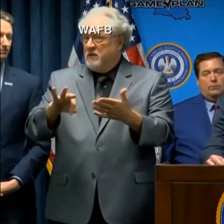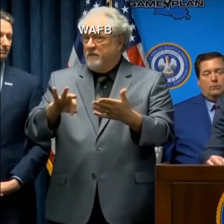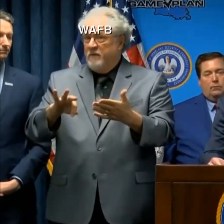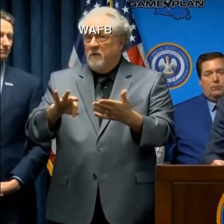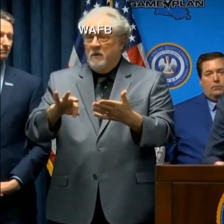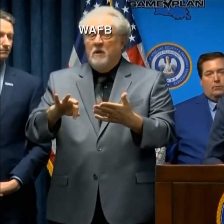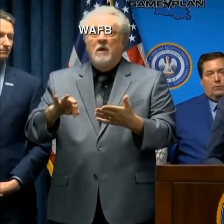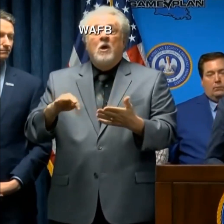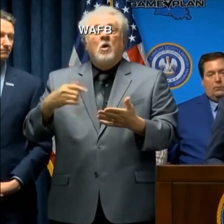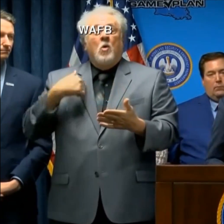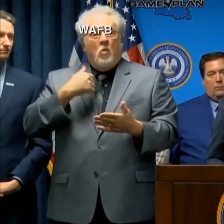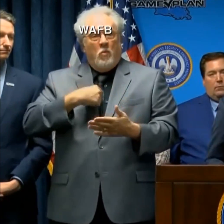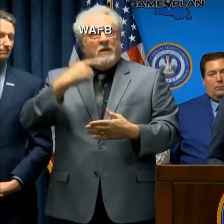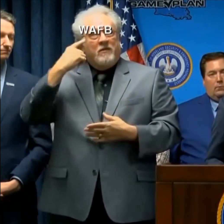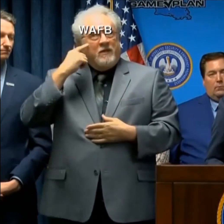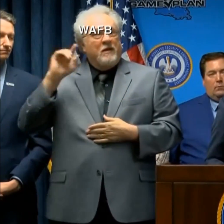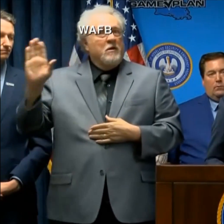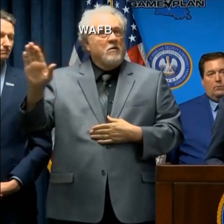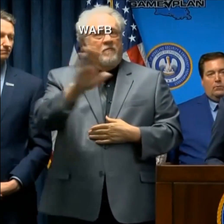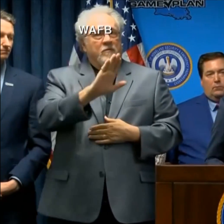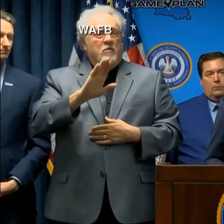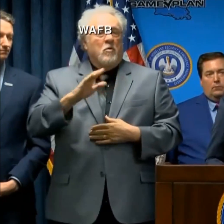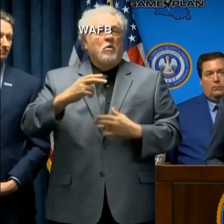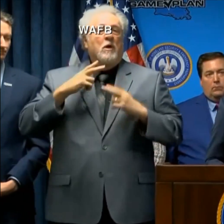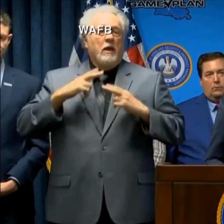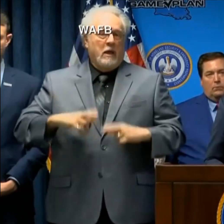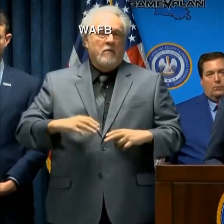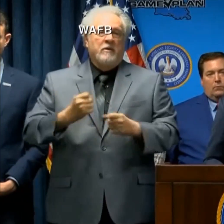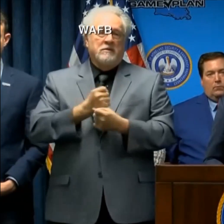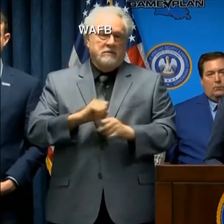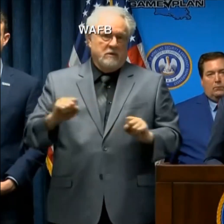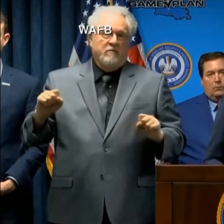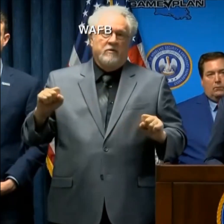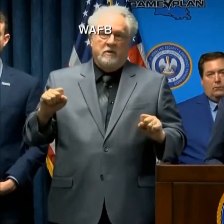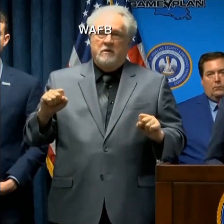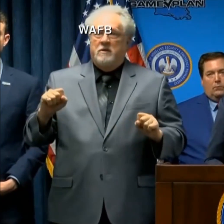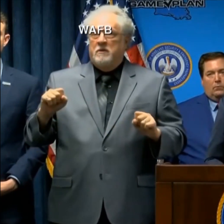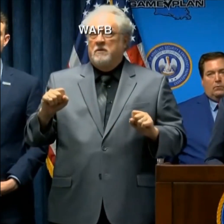the public's health and safety in mind and it's always the case that the health